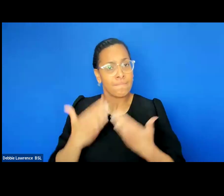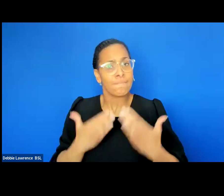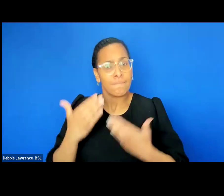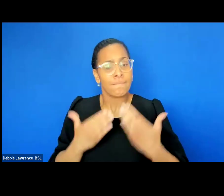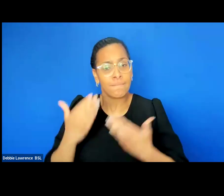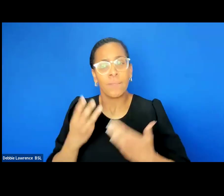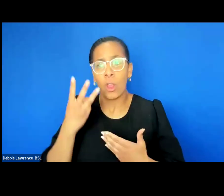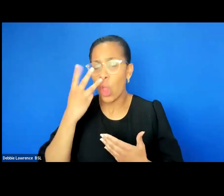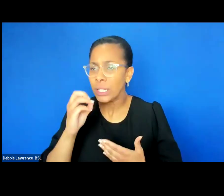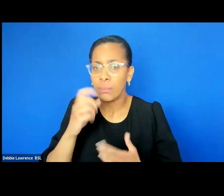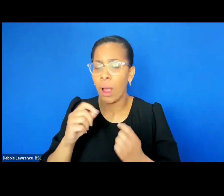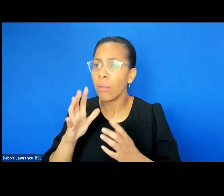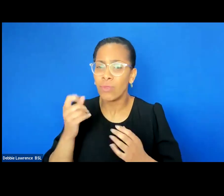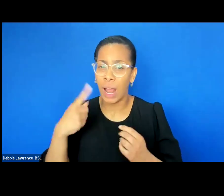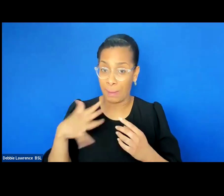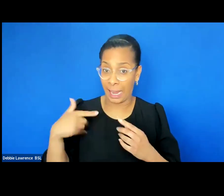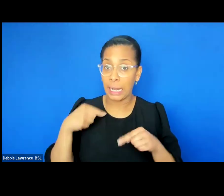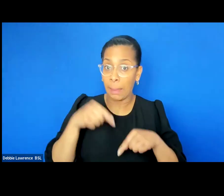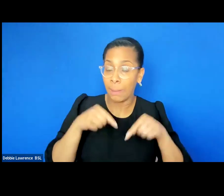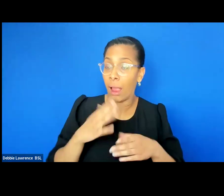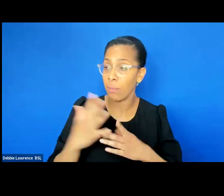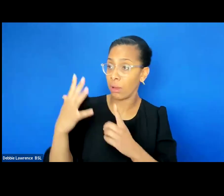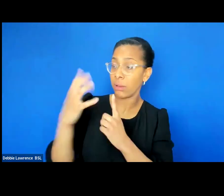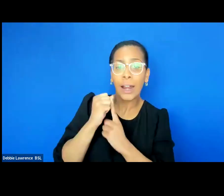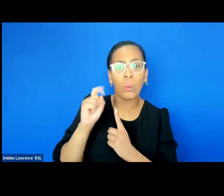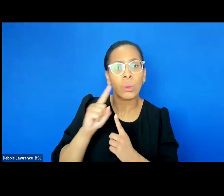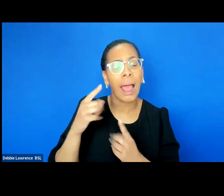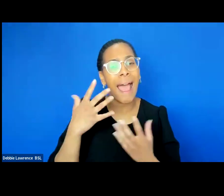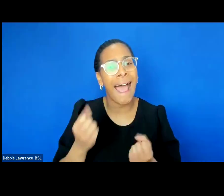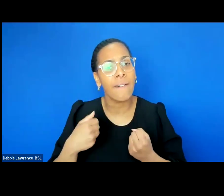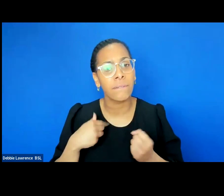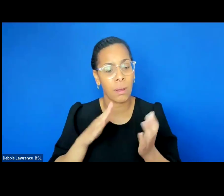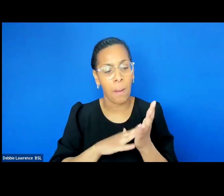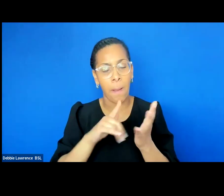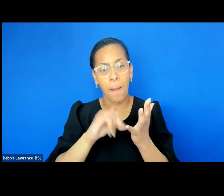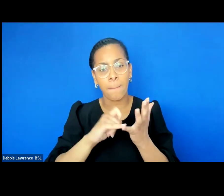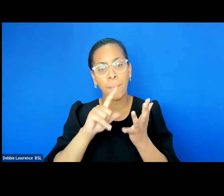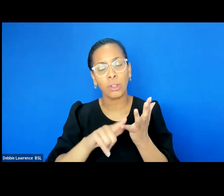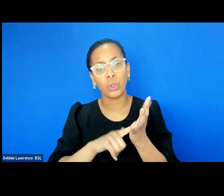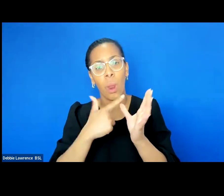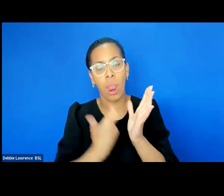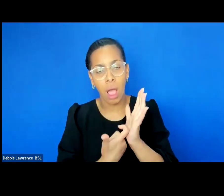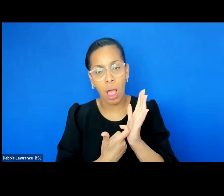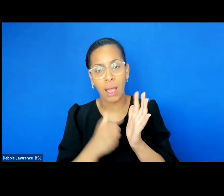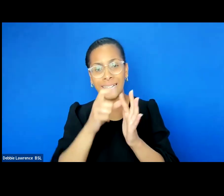of muscular dystrophy. I am one of about 2,000 people in the world with a genetic condition called hereditary